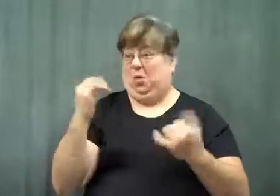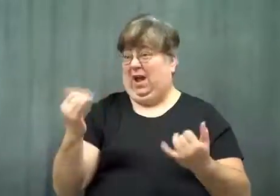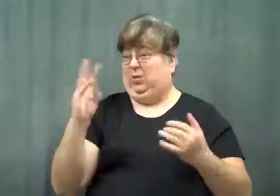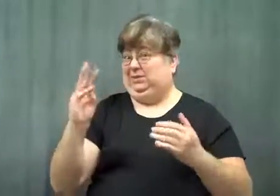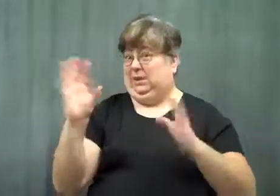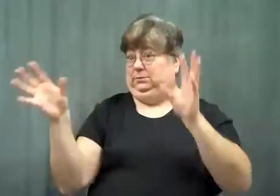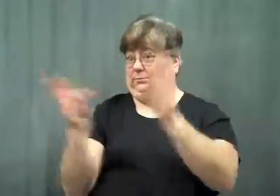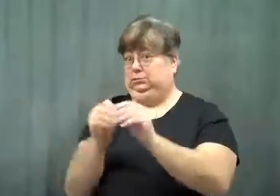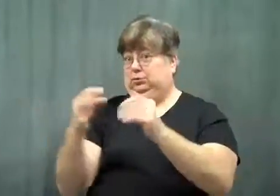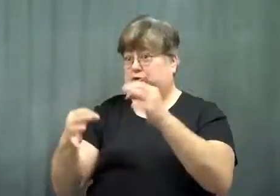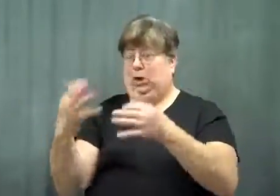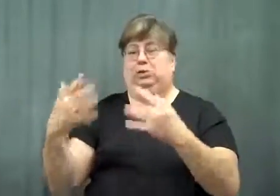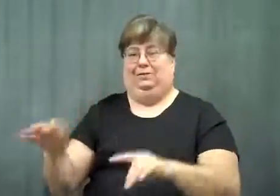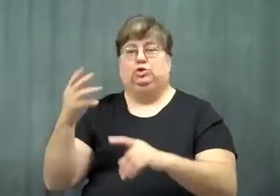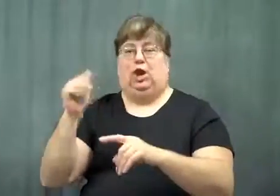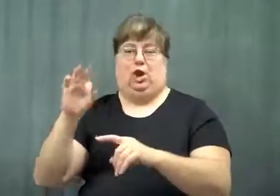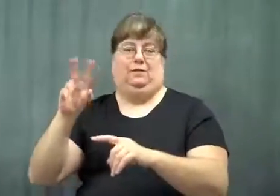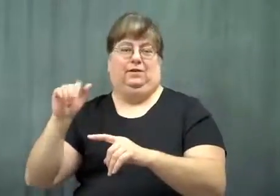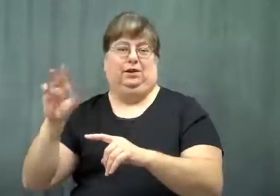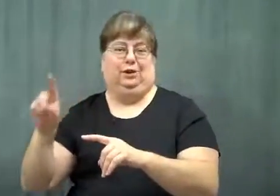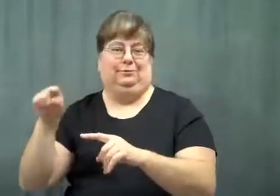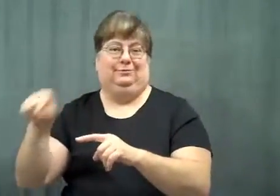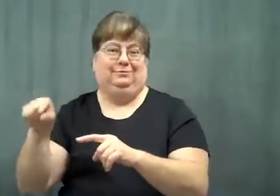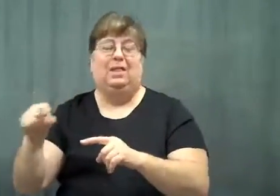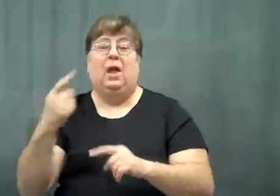So now six judges are Harvard alumni.